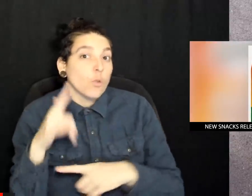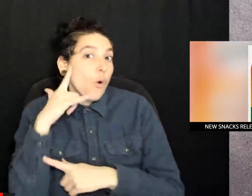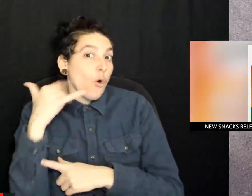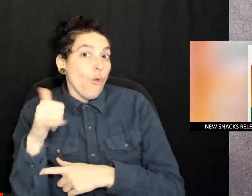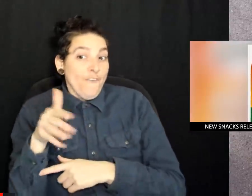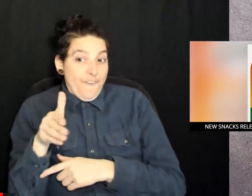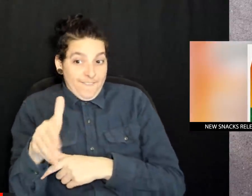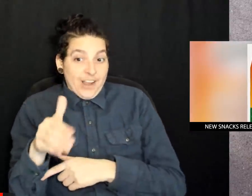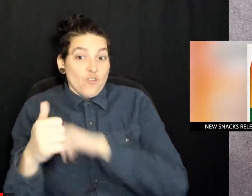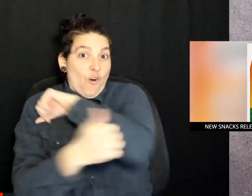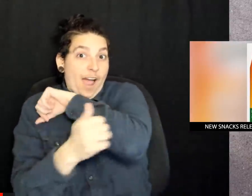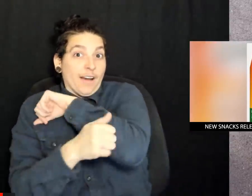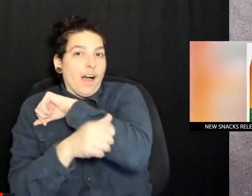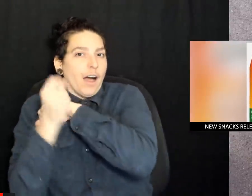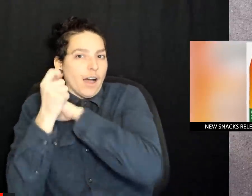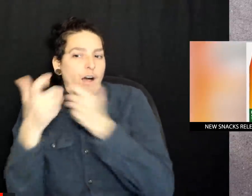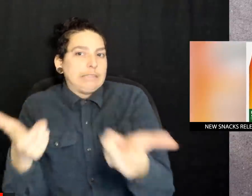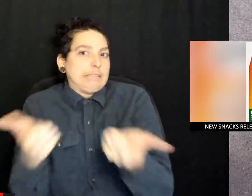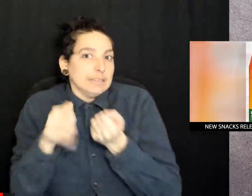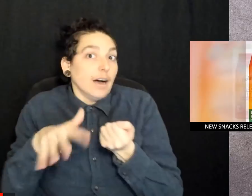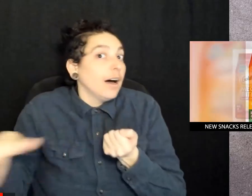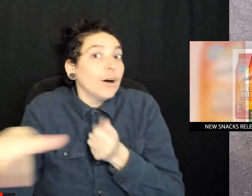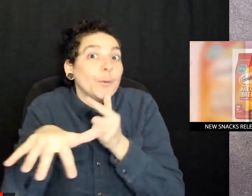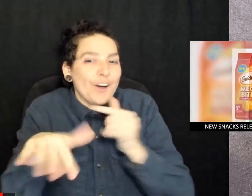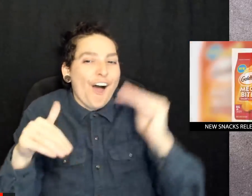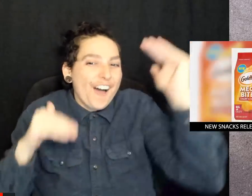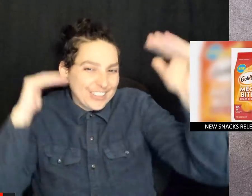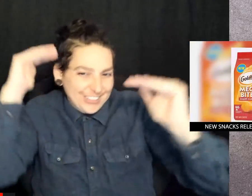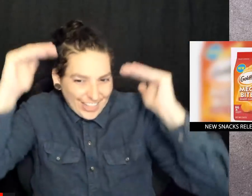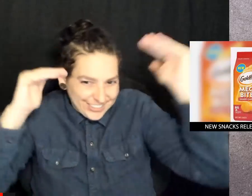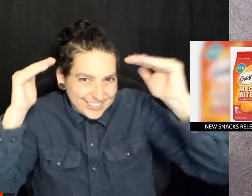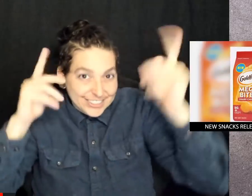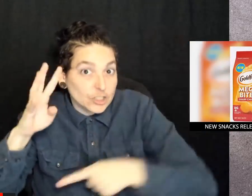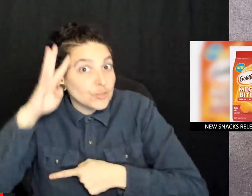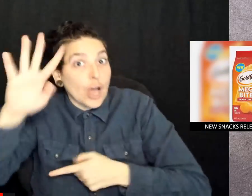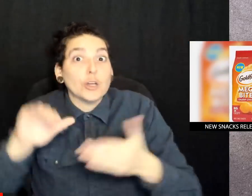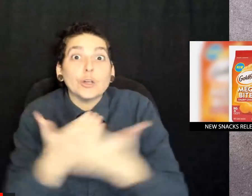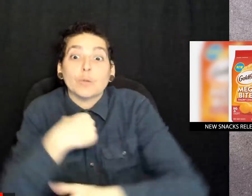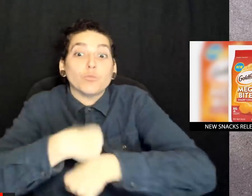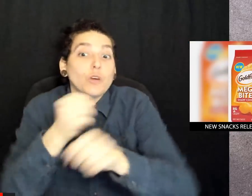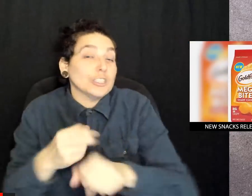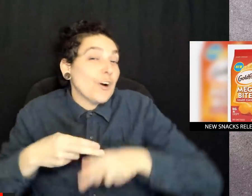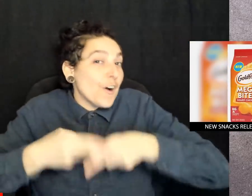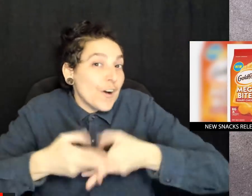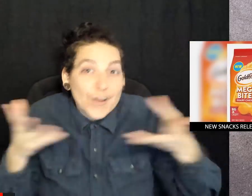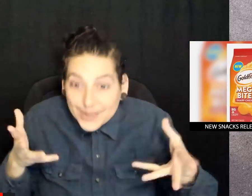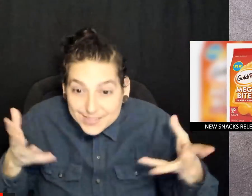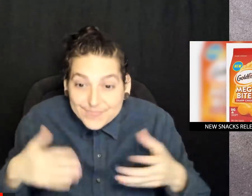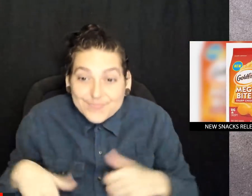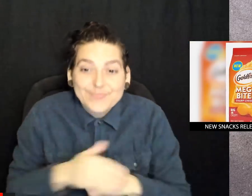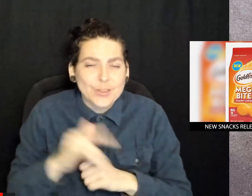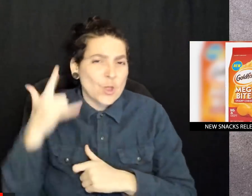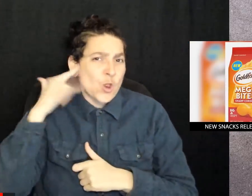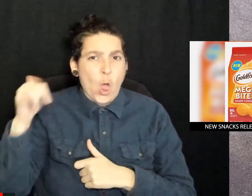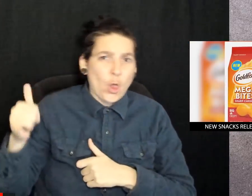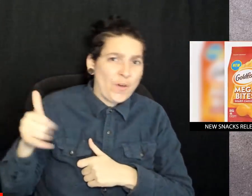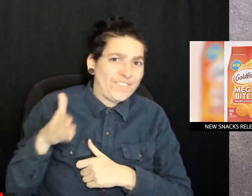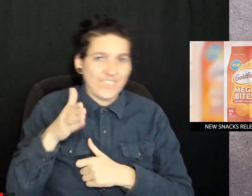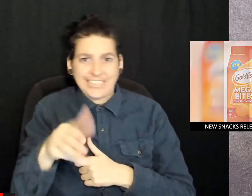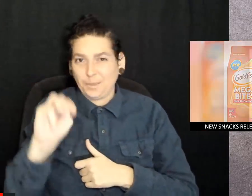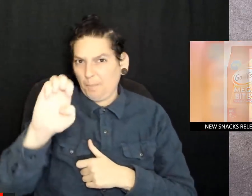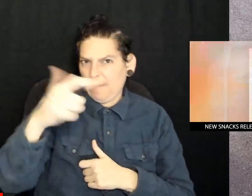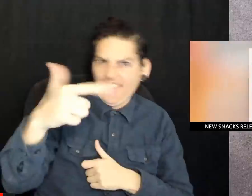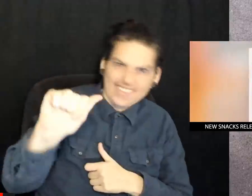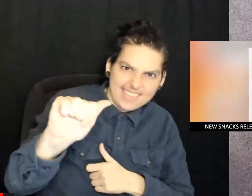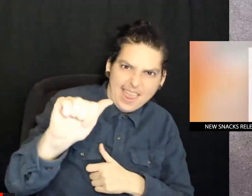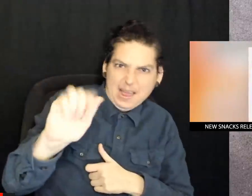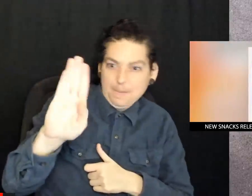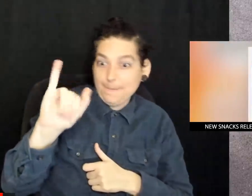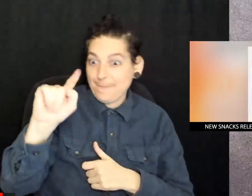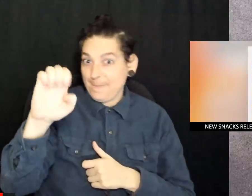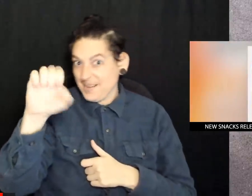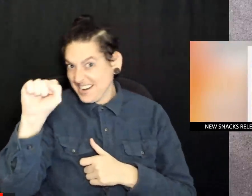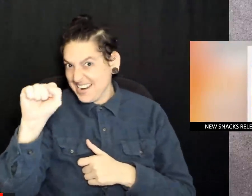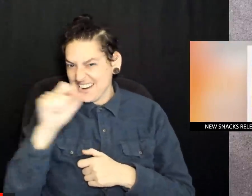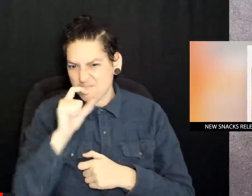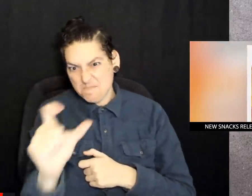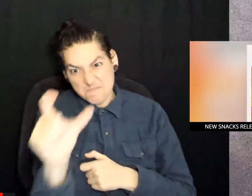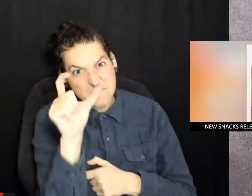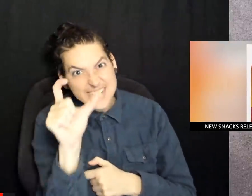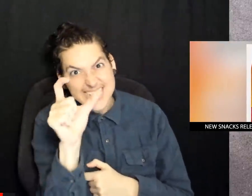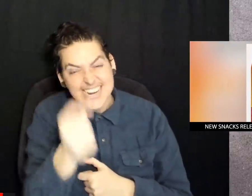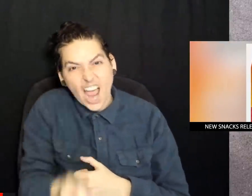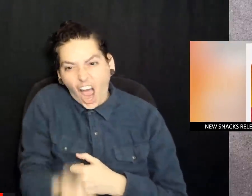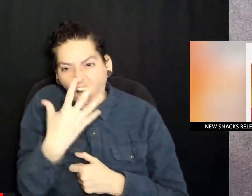of its goldfish crackers among adults by creating a new product called goldfish mega bites obviously